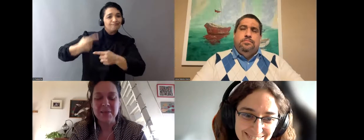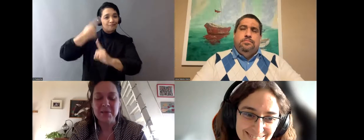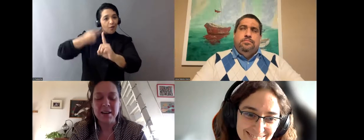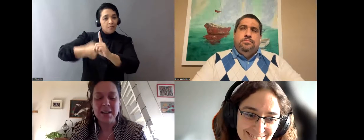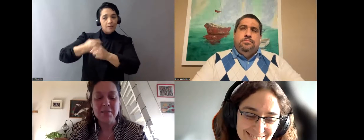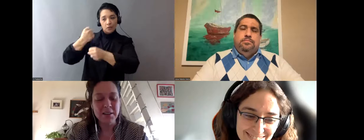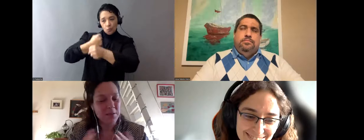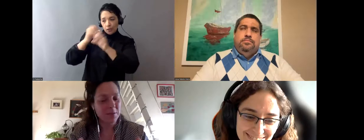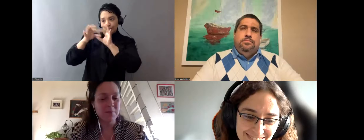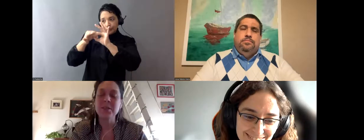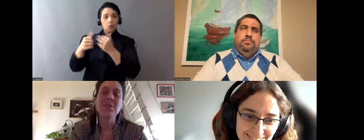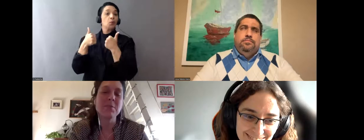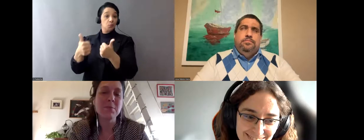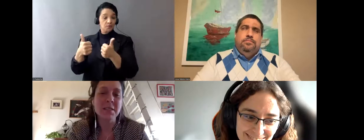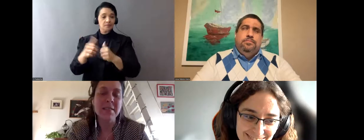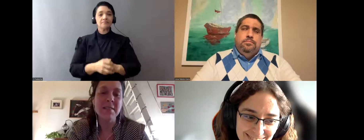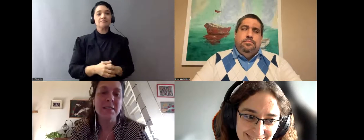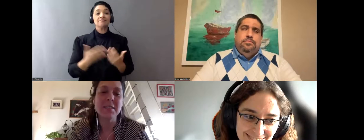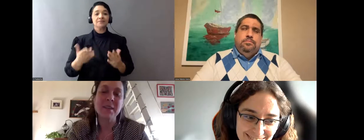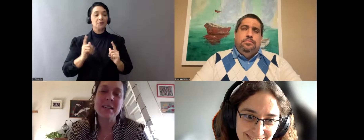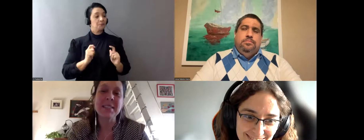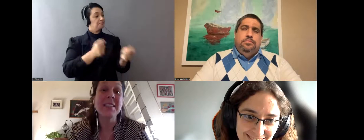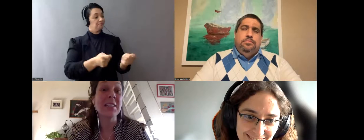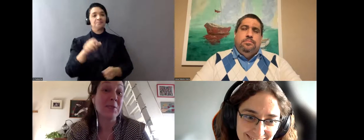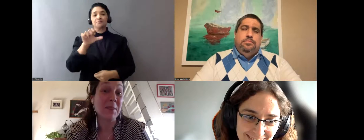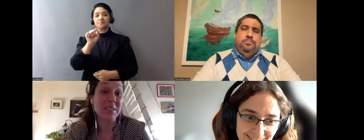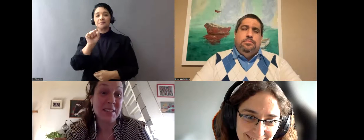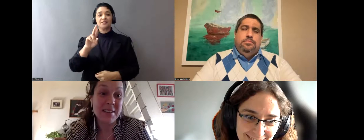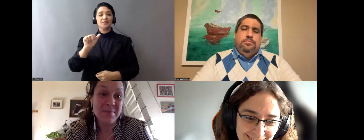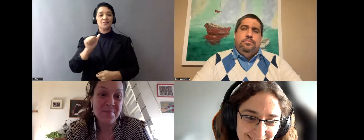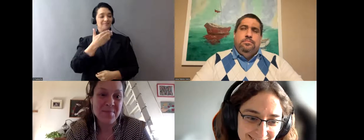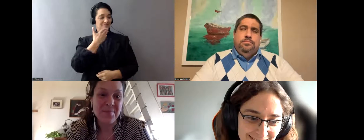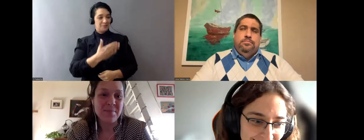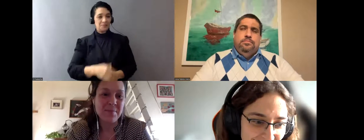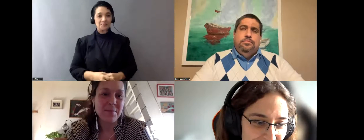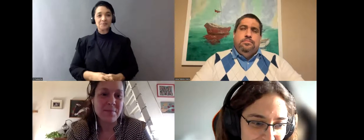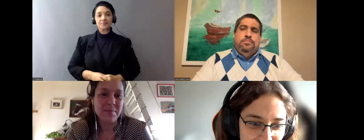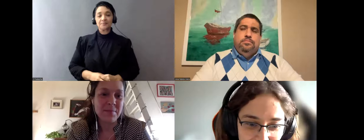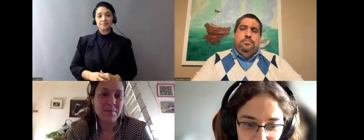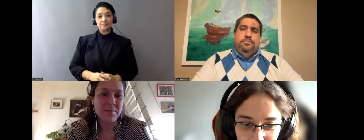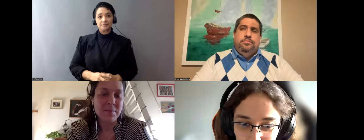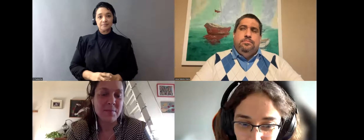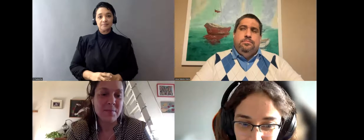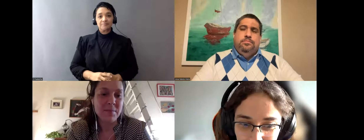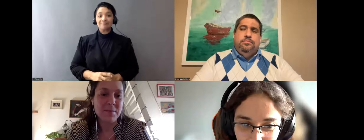I give you the floor to present these findings, thank you so much, Sara. Thank you so much.